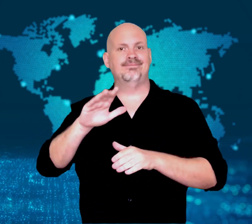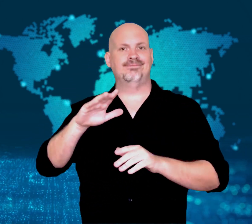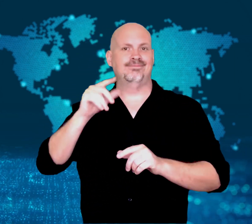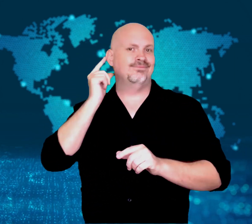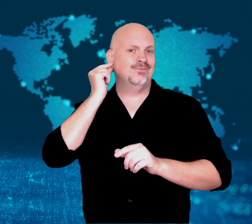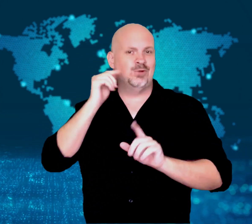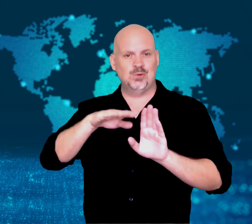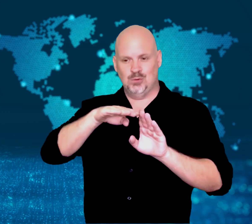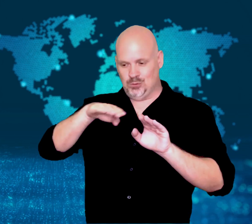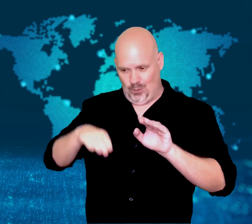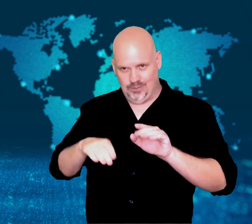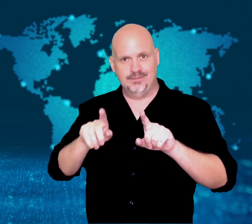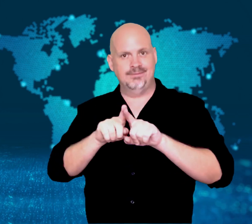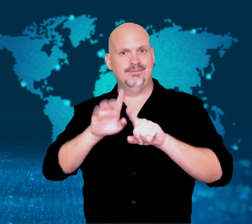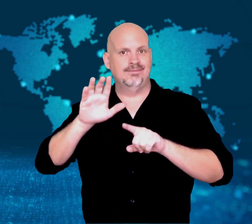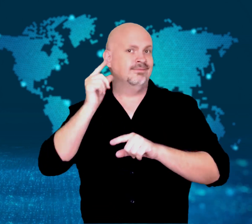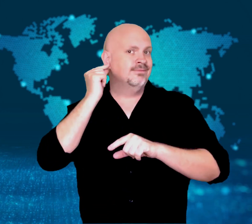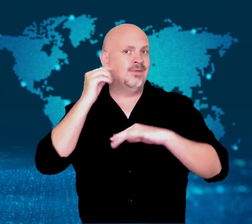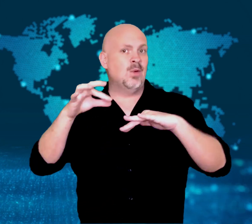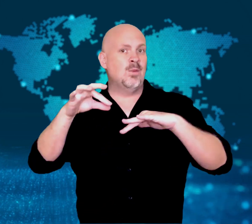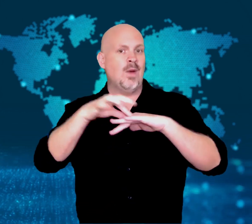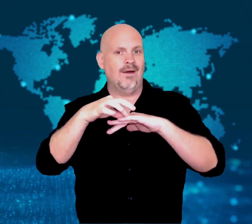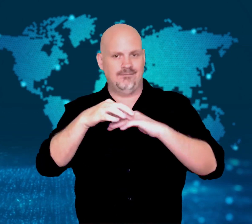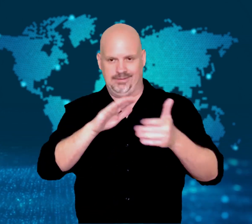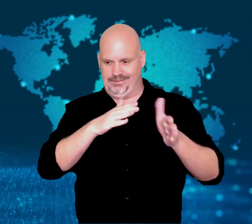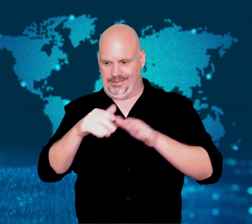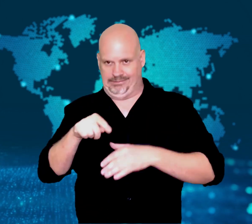and his wife.